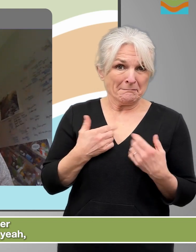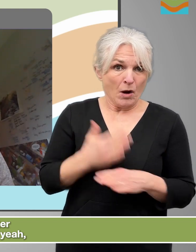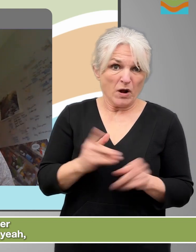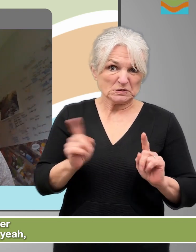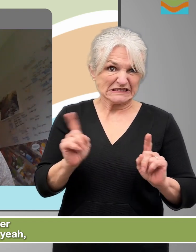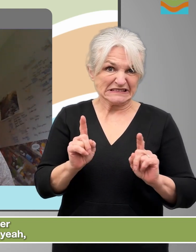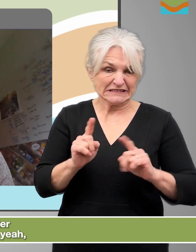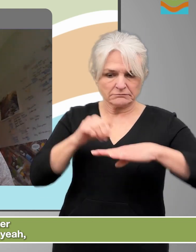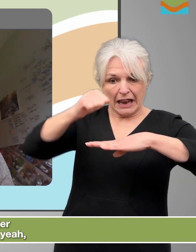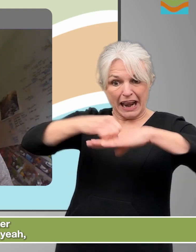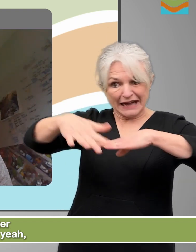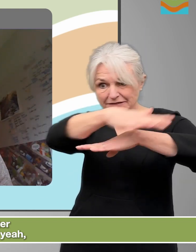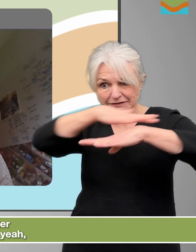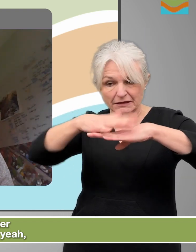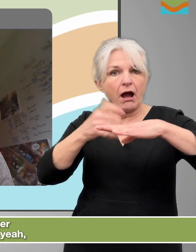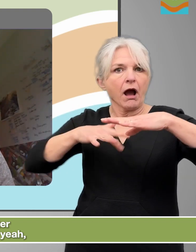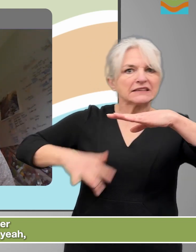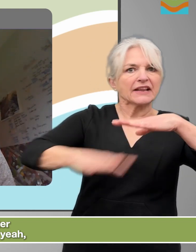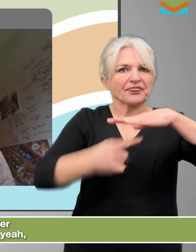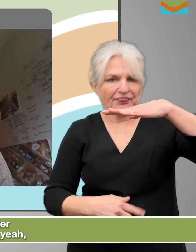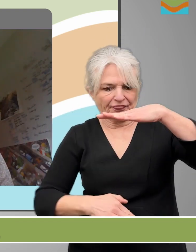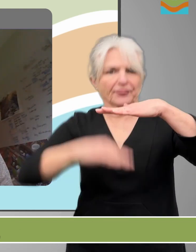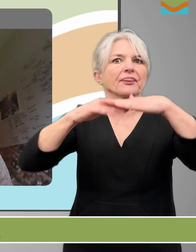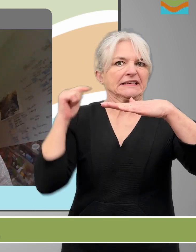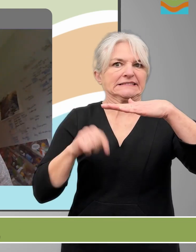data and information better available and accessible. So yeah, looking forward to this.